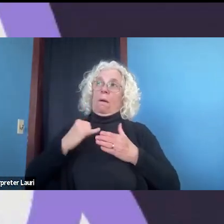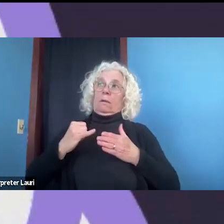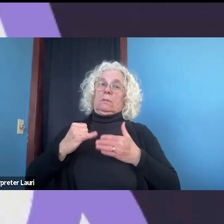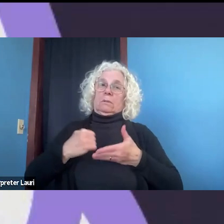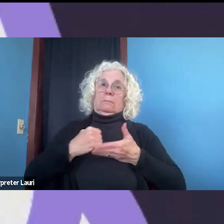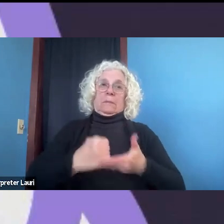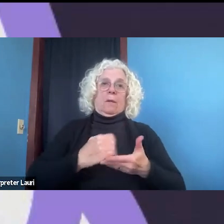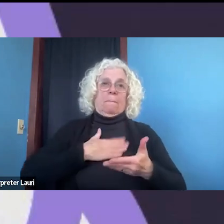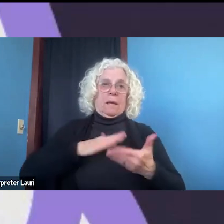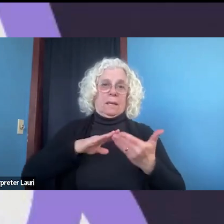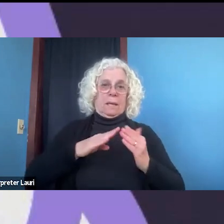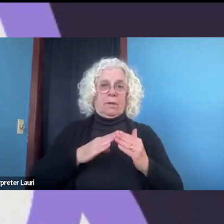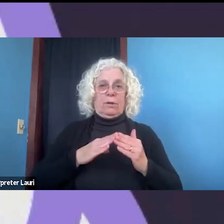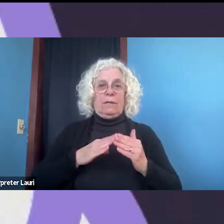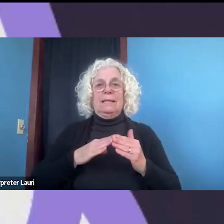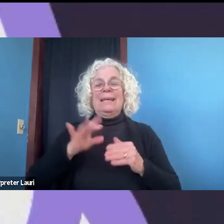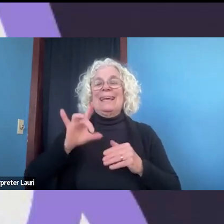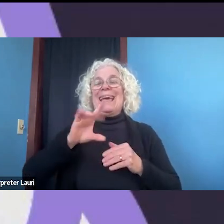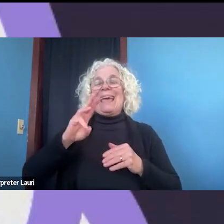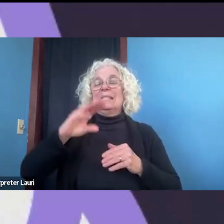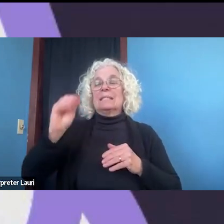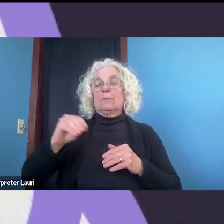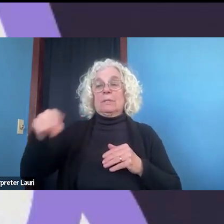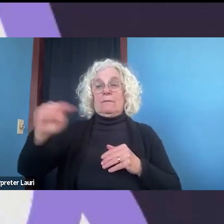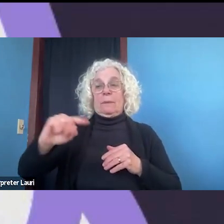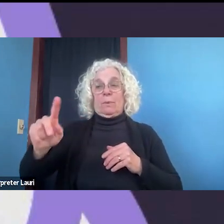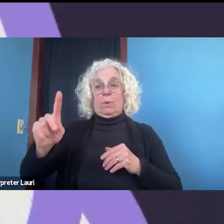86% of Americans believed arts and culture improve their communities